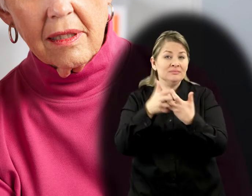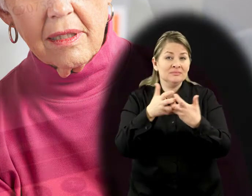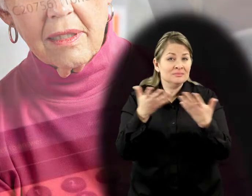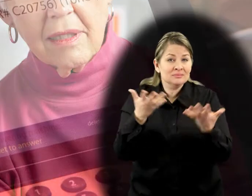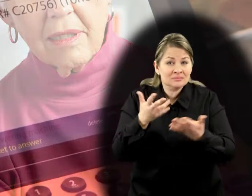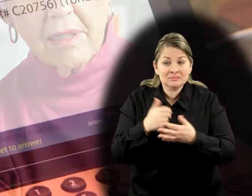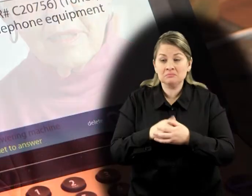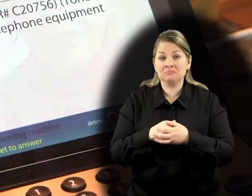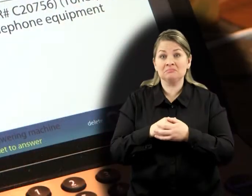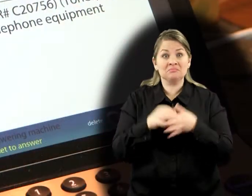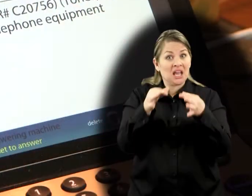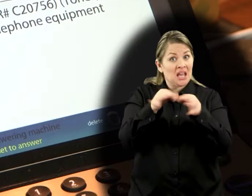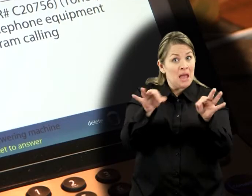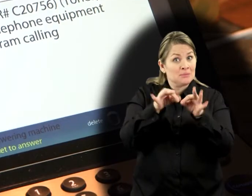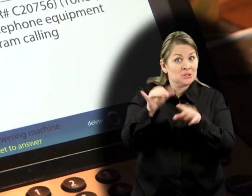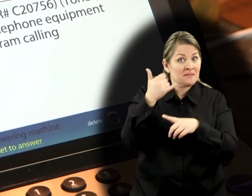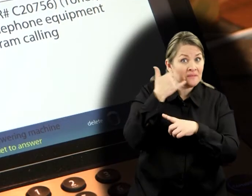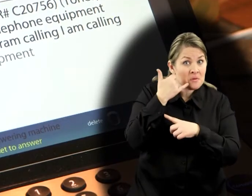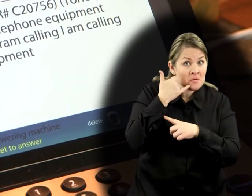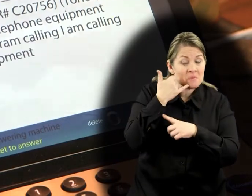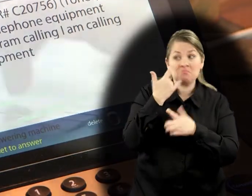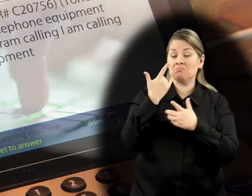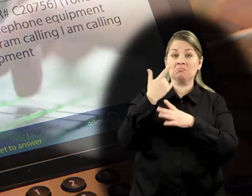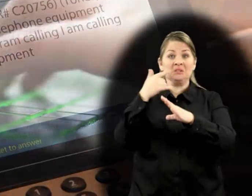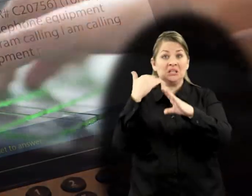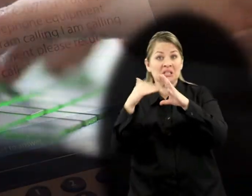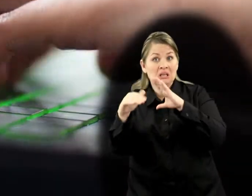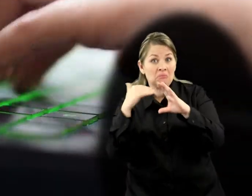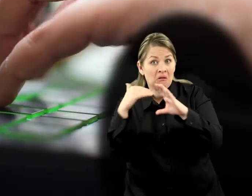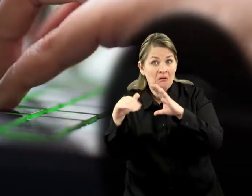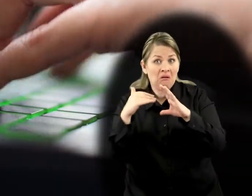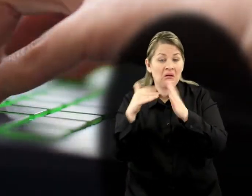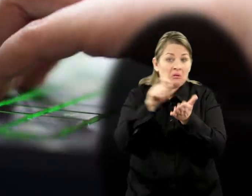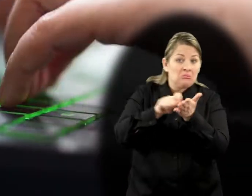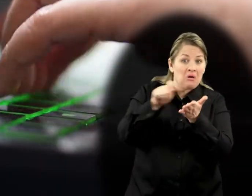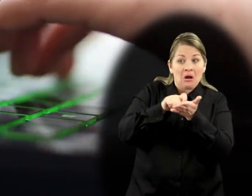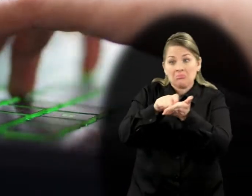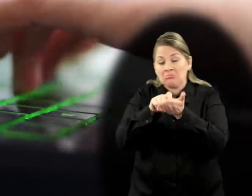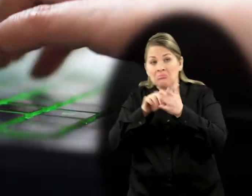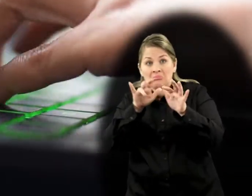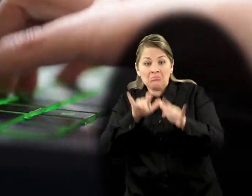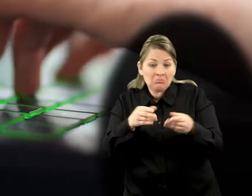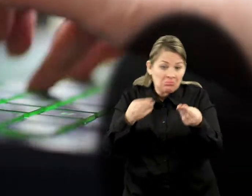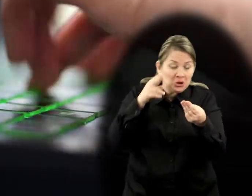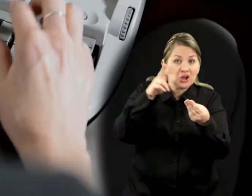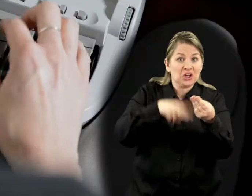They may communicate most effectively by using captioned phones, email or written material,